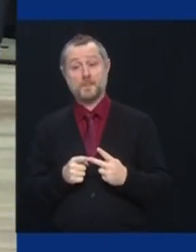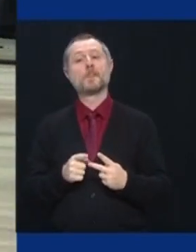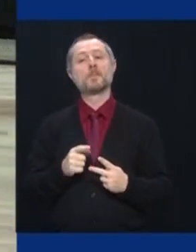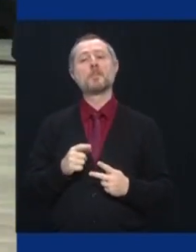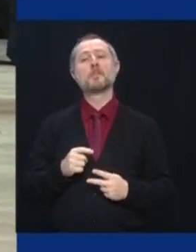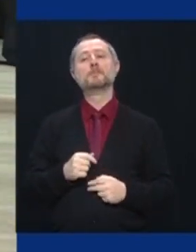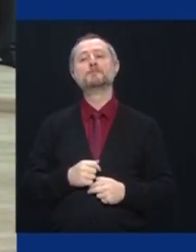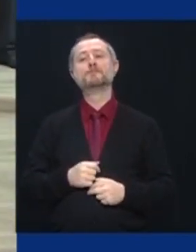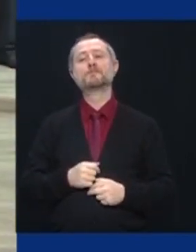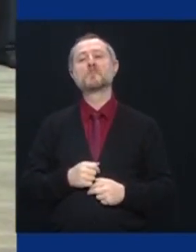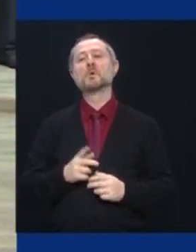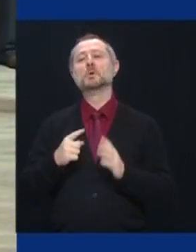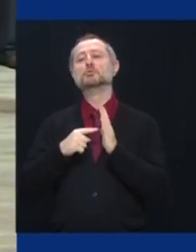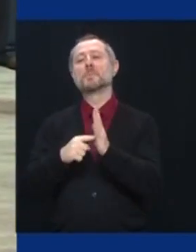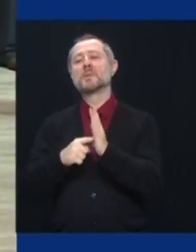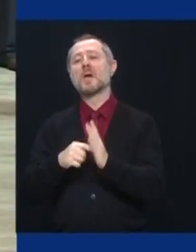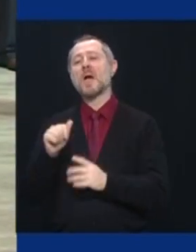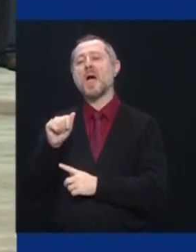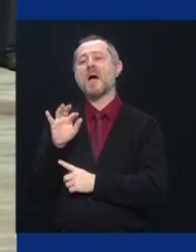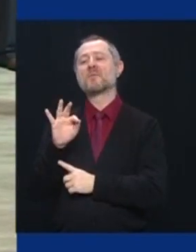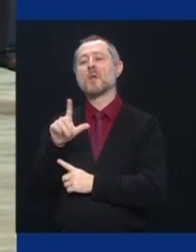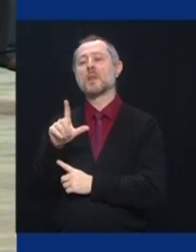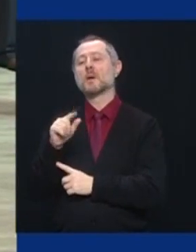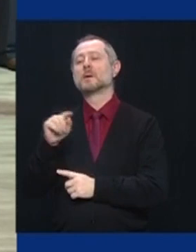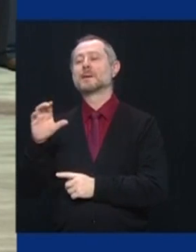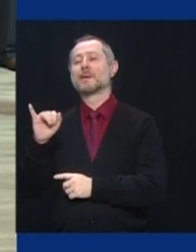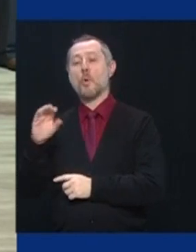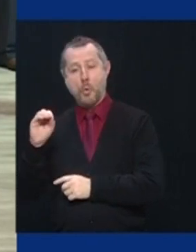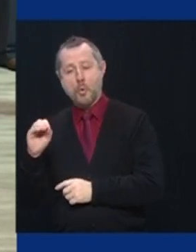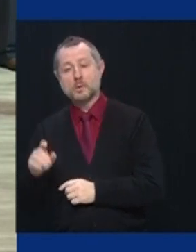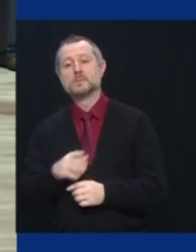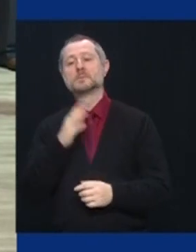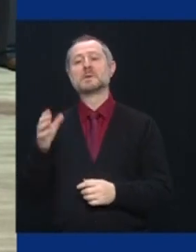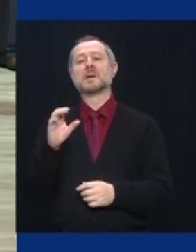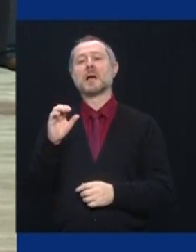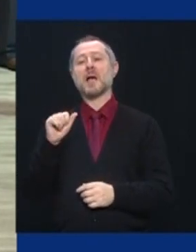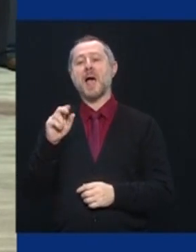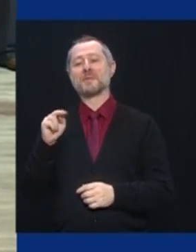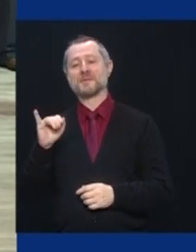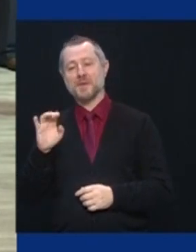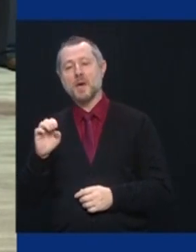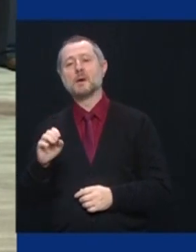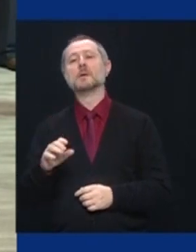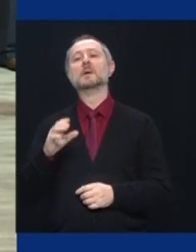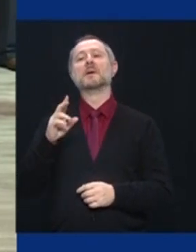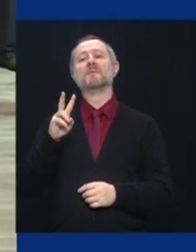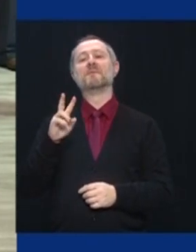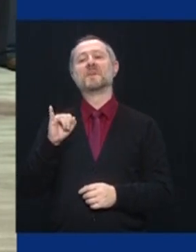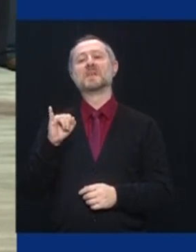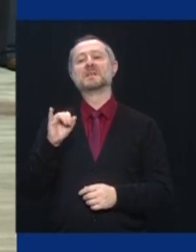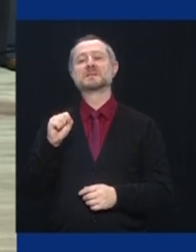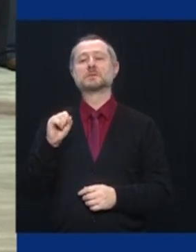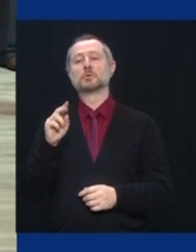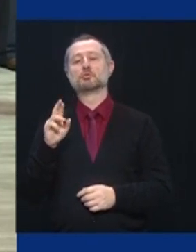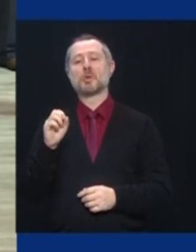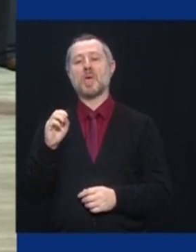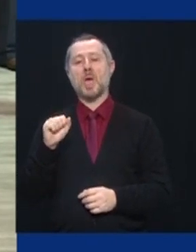YOU'RE GOING TO HEAR FROM ANN MARIE IN A MOMENT AFTER ME. WHO REPRESENTS THE AFL-CIO, AS YOU KNOW.